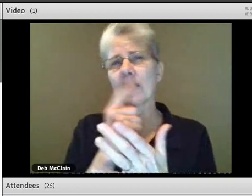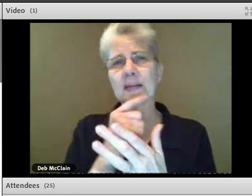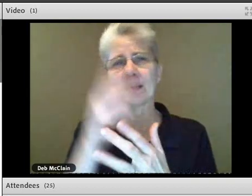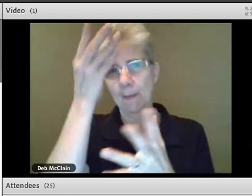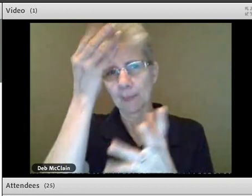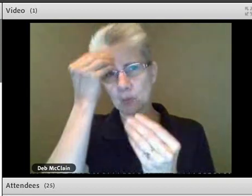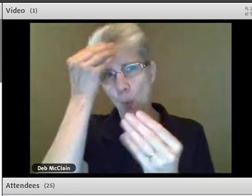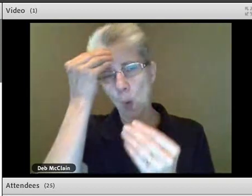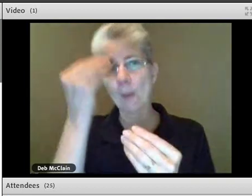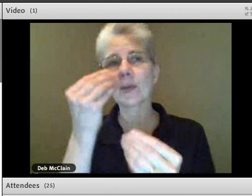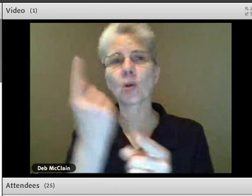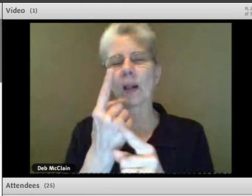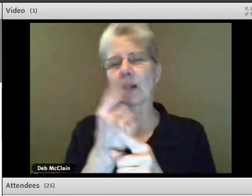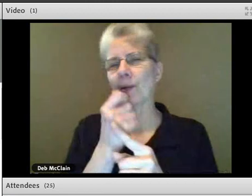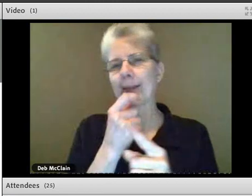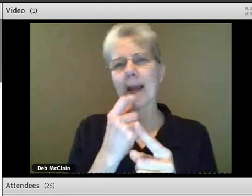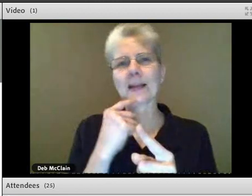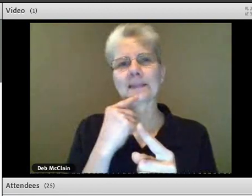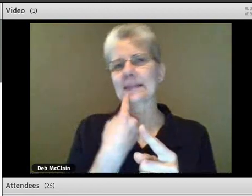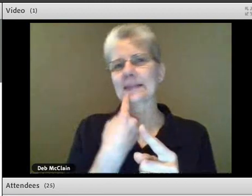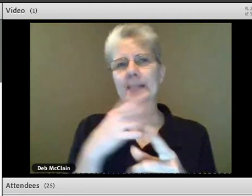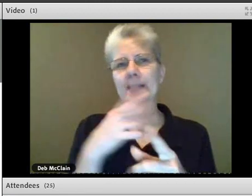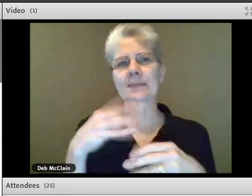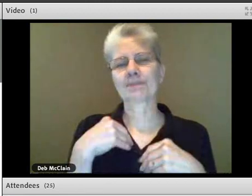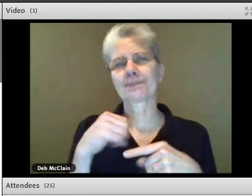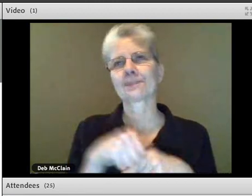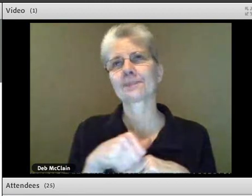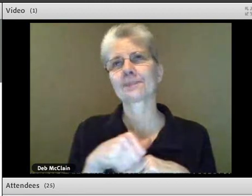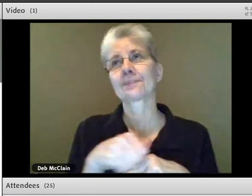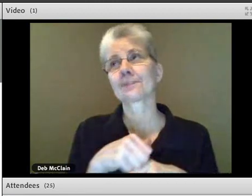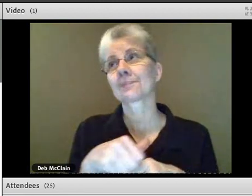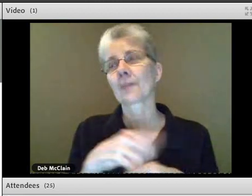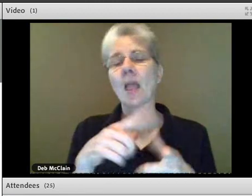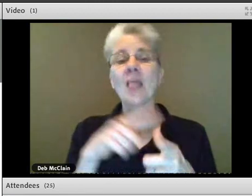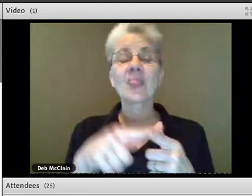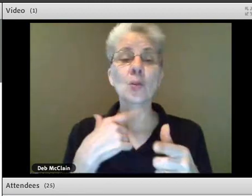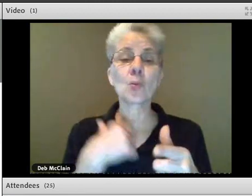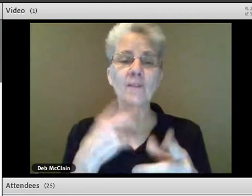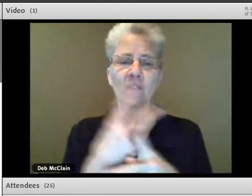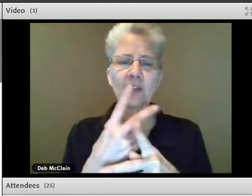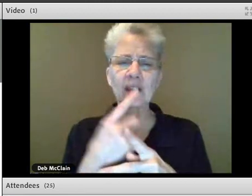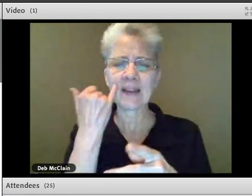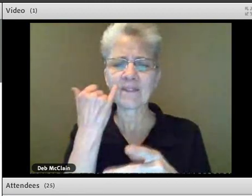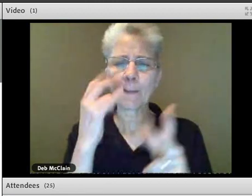or they weren't taking it seriously. Then you got to determine what happens if someone fails this.